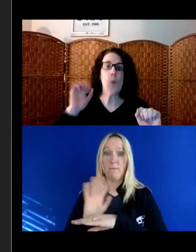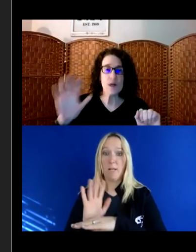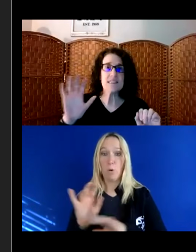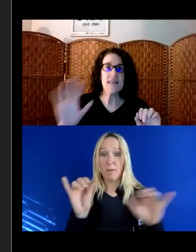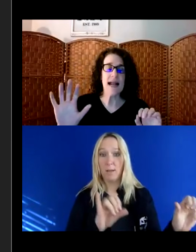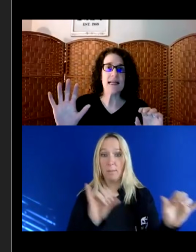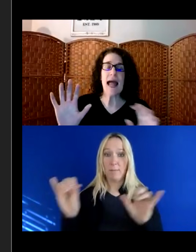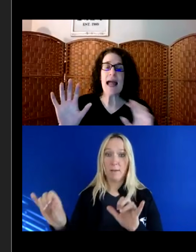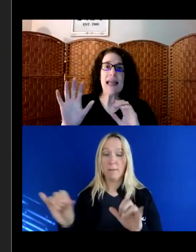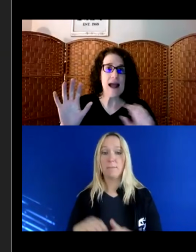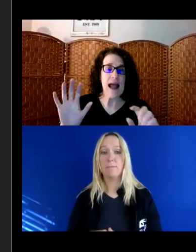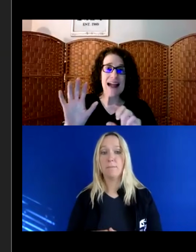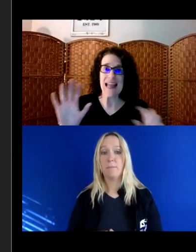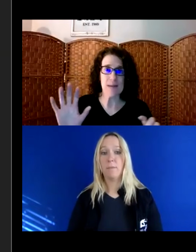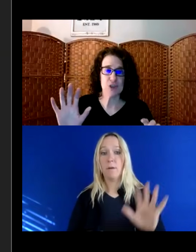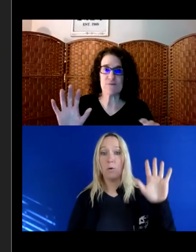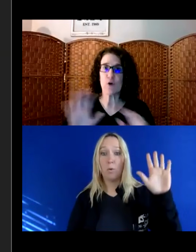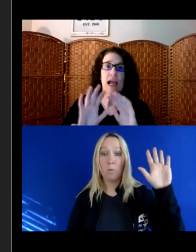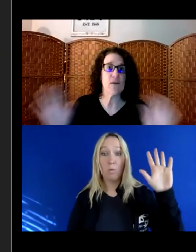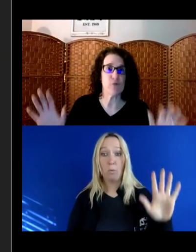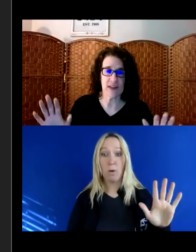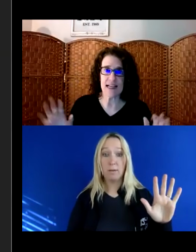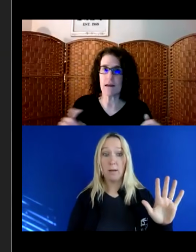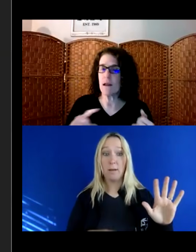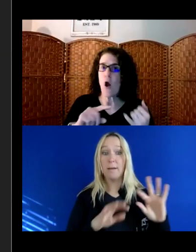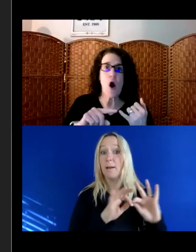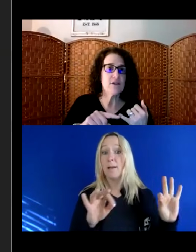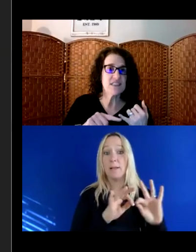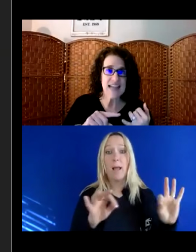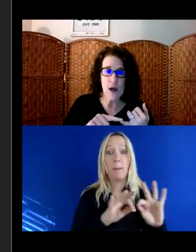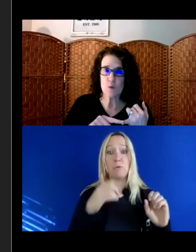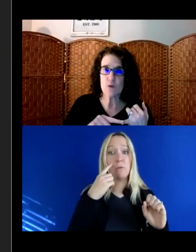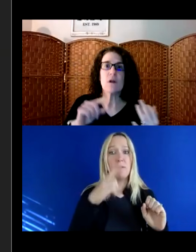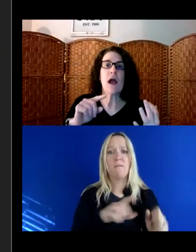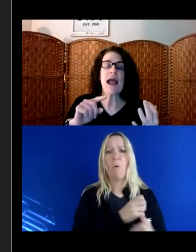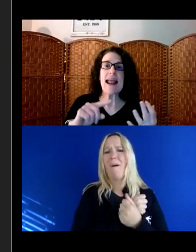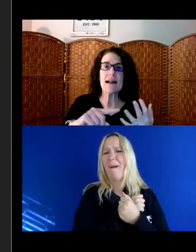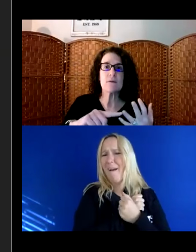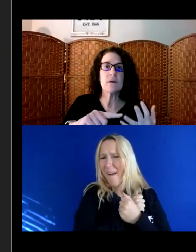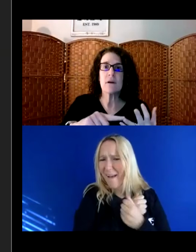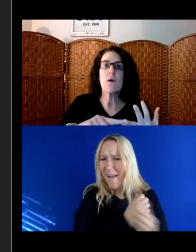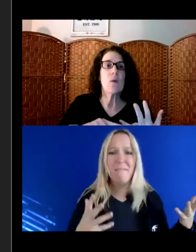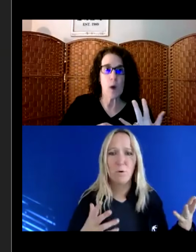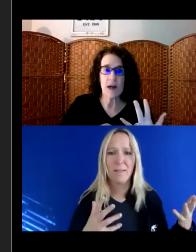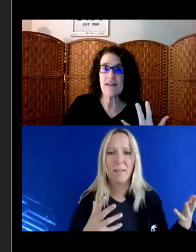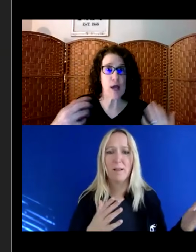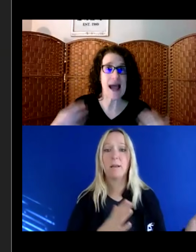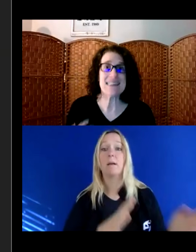One side had captions for everything. All the sounds, and whatever I said.